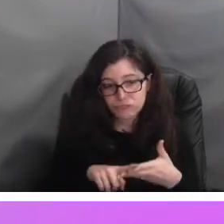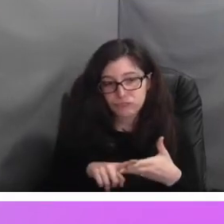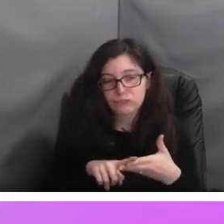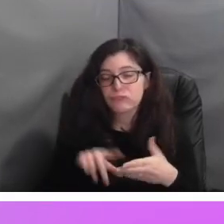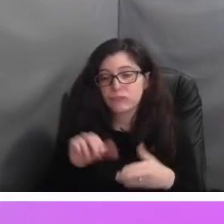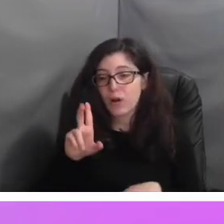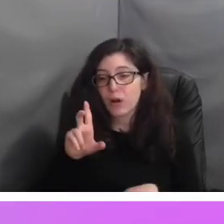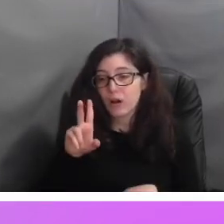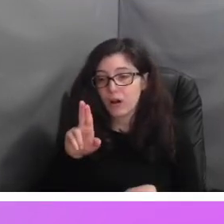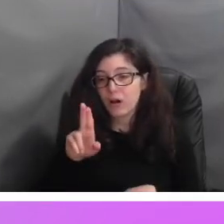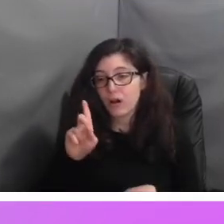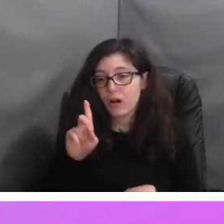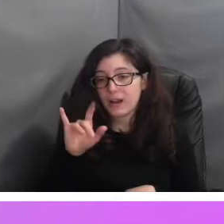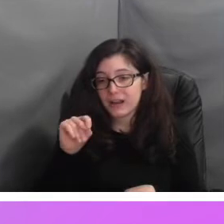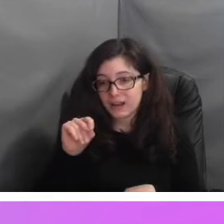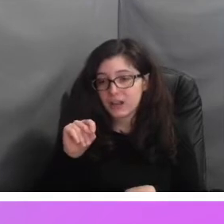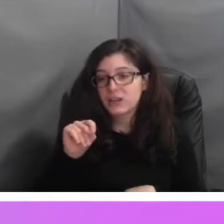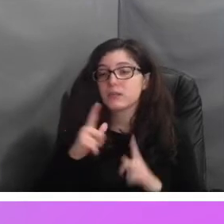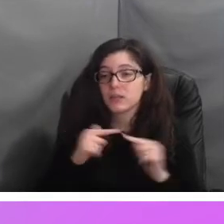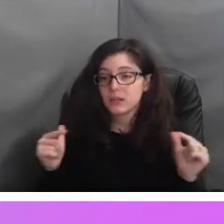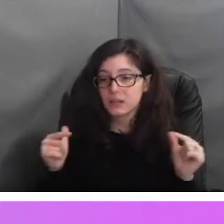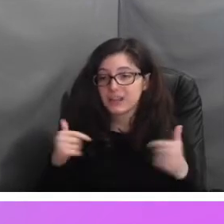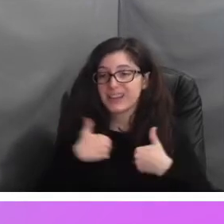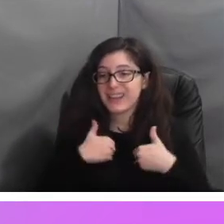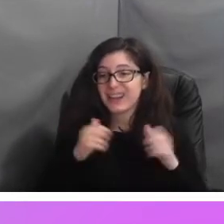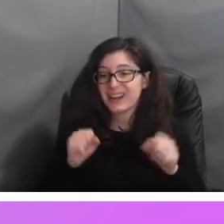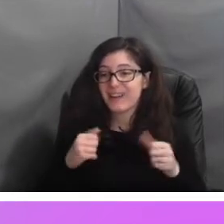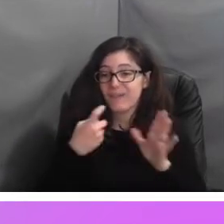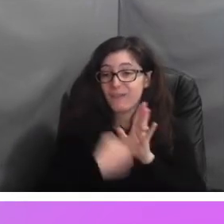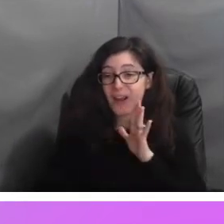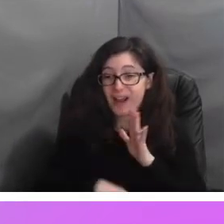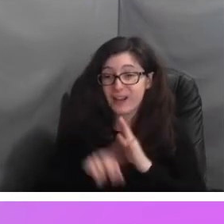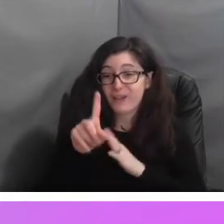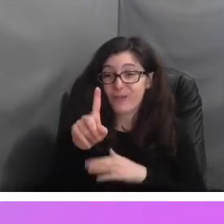of up to 50,000 or $100,000 per day.